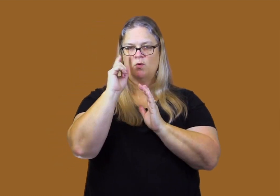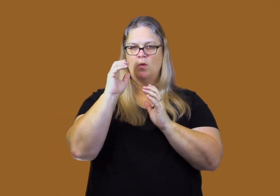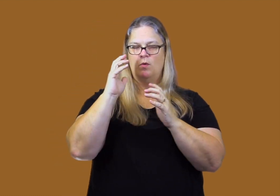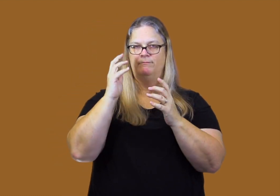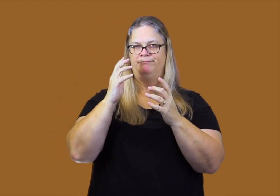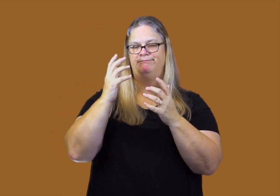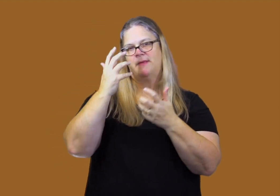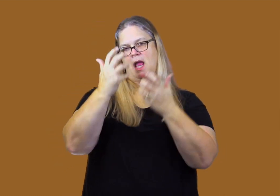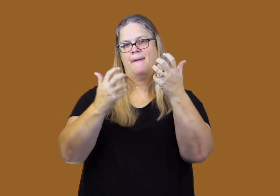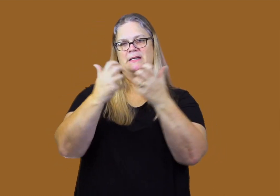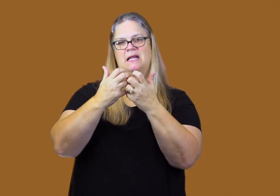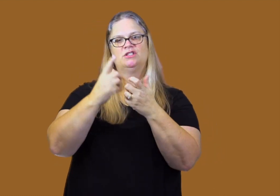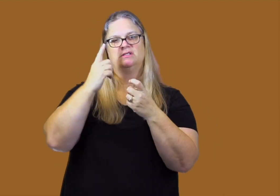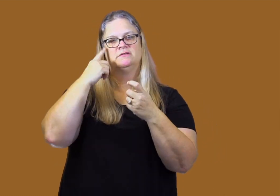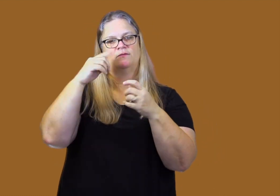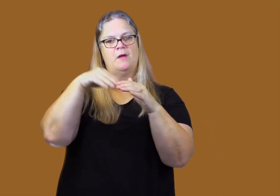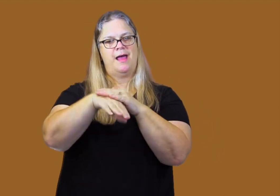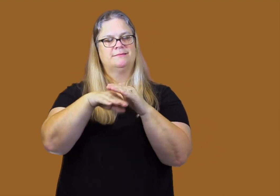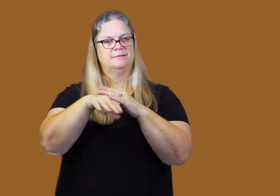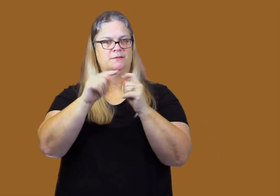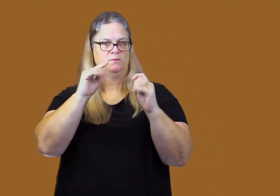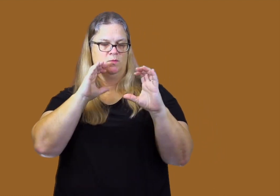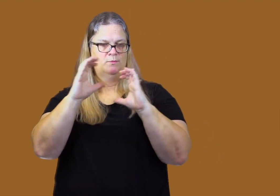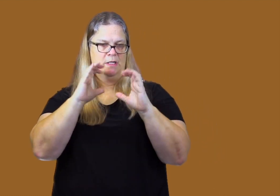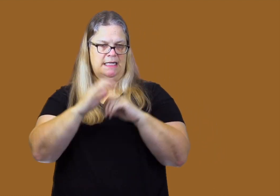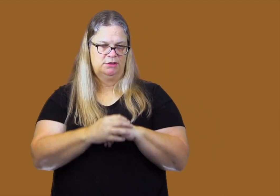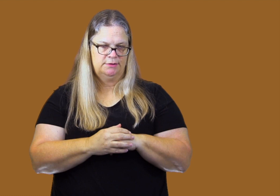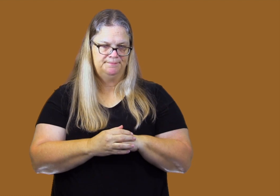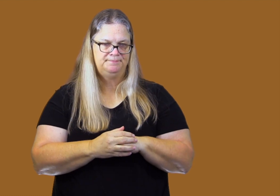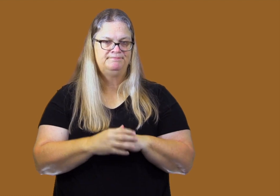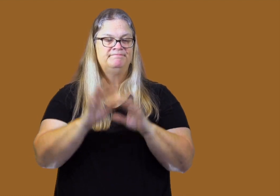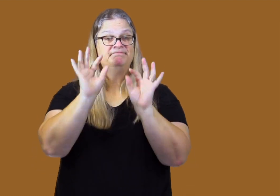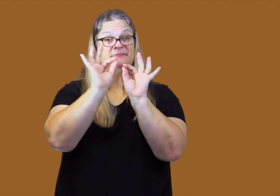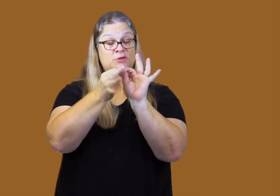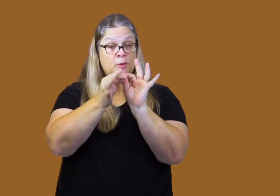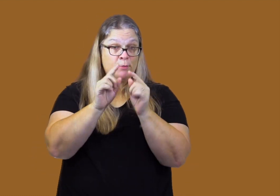to request accommodations for access to communication, such as interpreters,